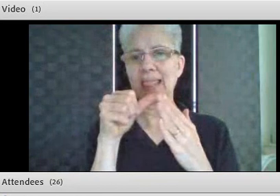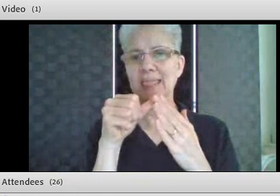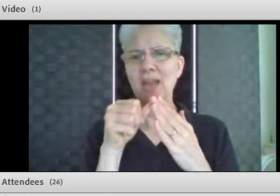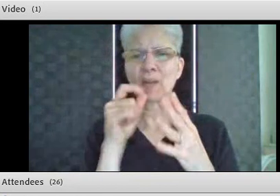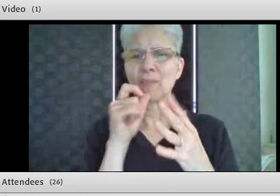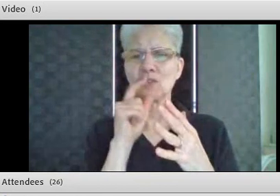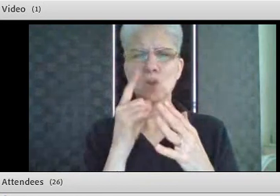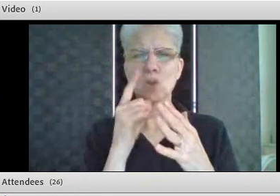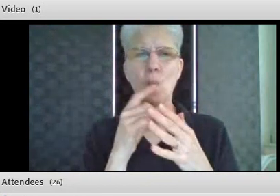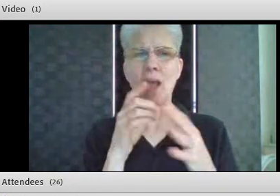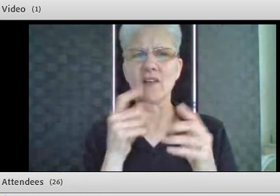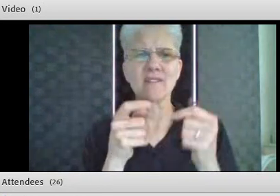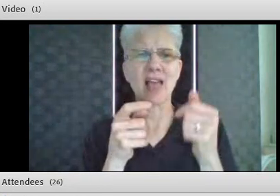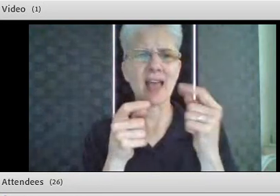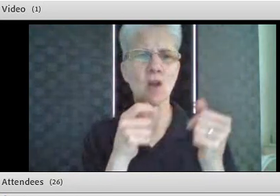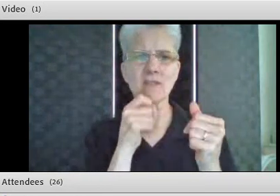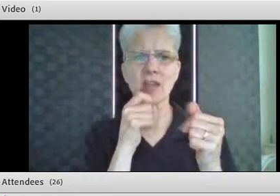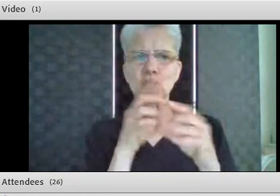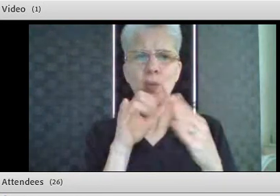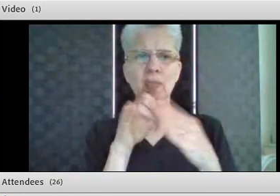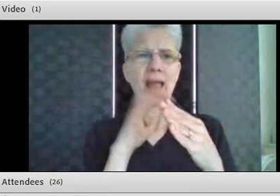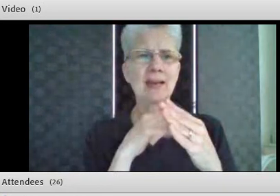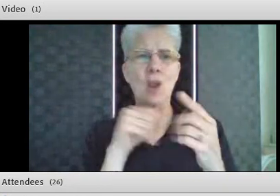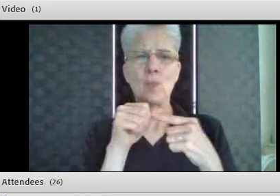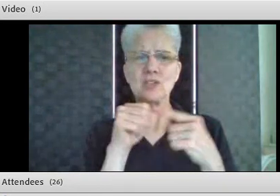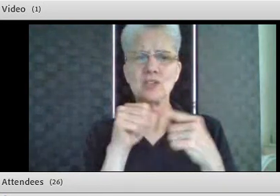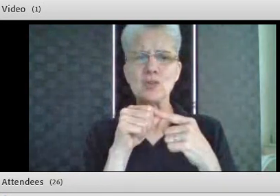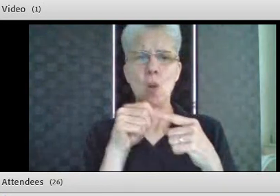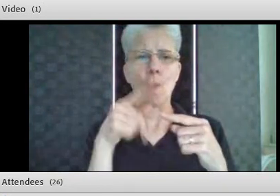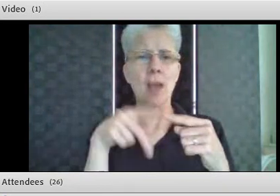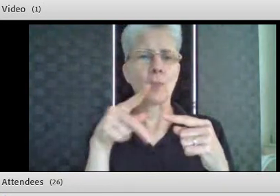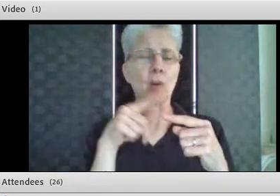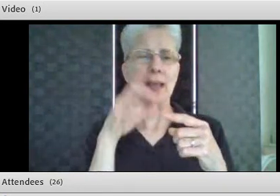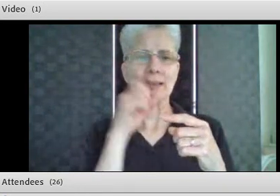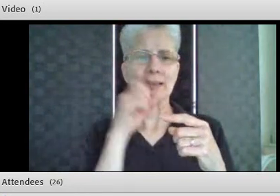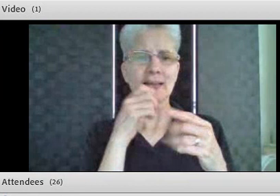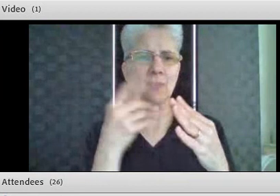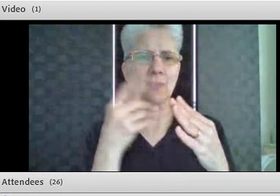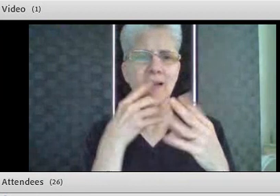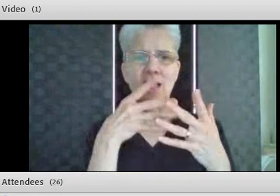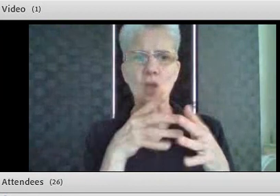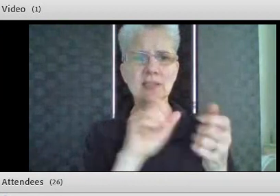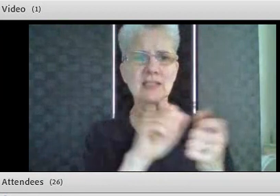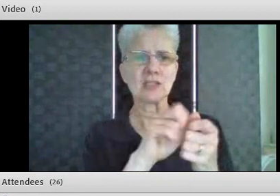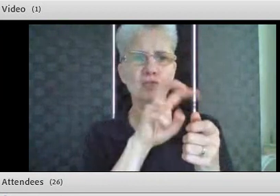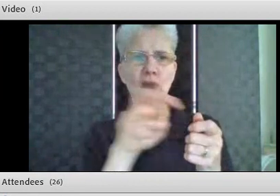and there within Sound Maker or Song Maker. Sorry. Ryan: And I see our missing letters flying over there.